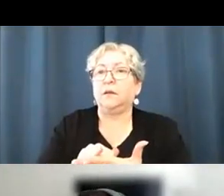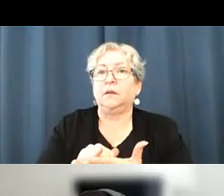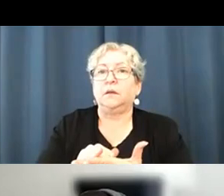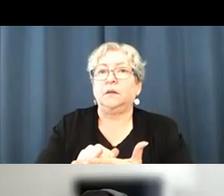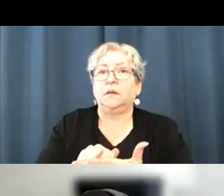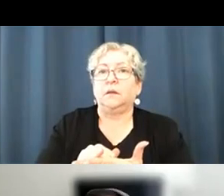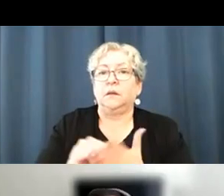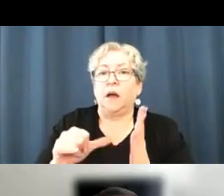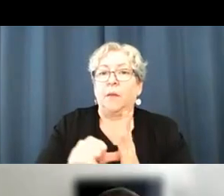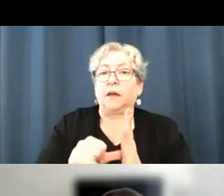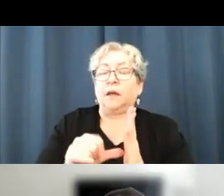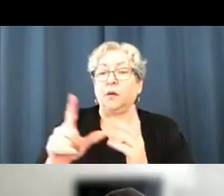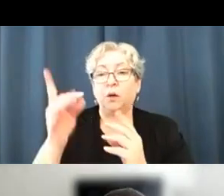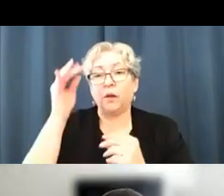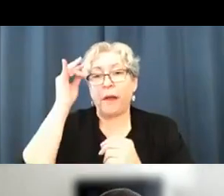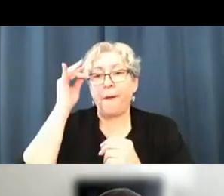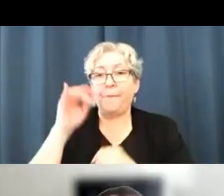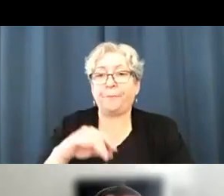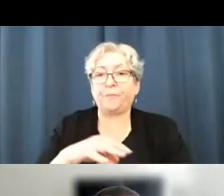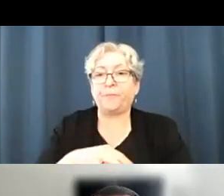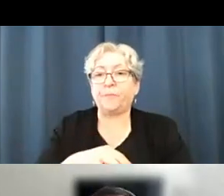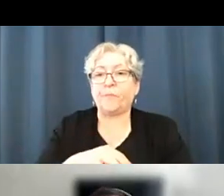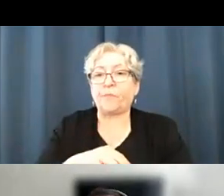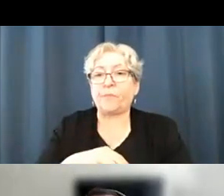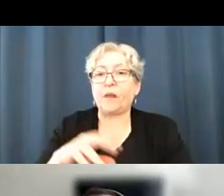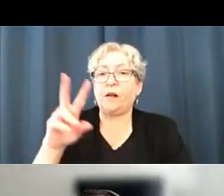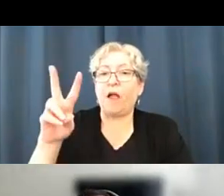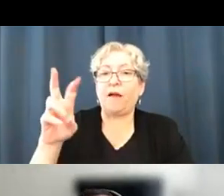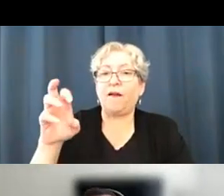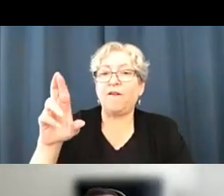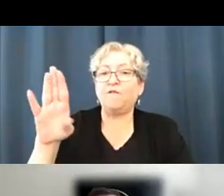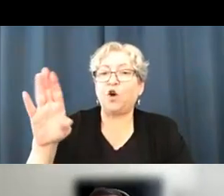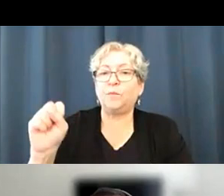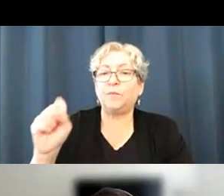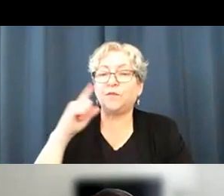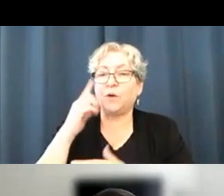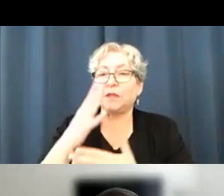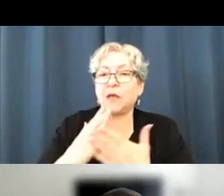And thinking about verbs, specifically, for buttons. And some buttons, some design languages